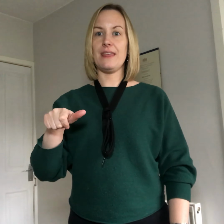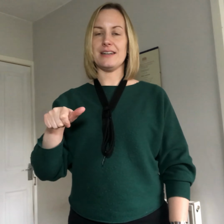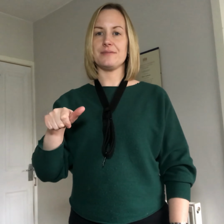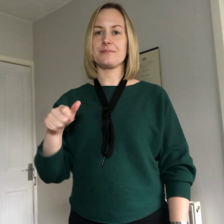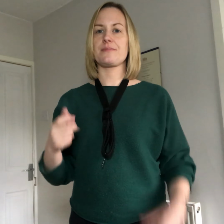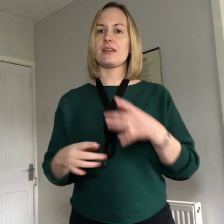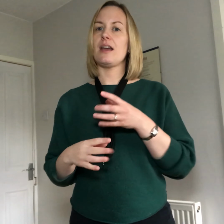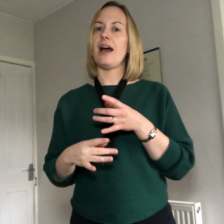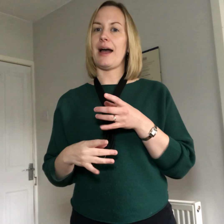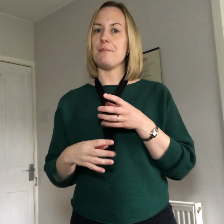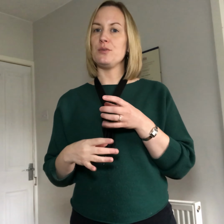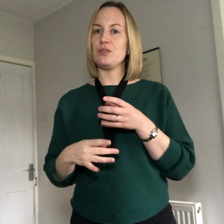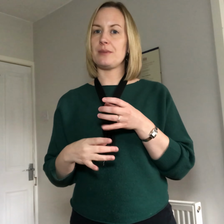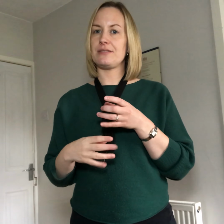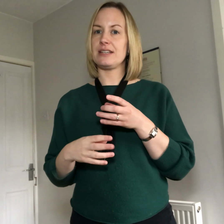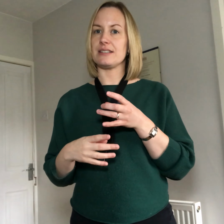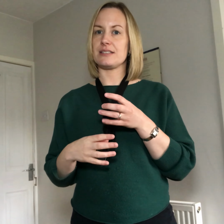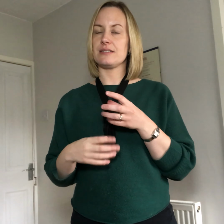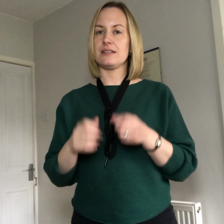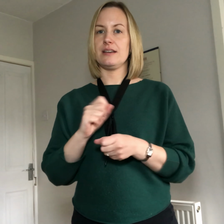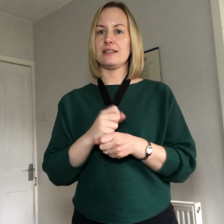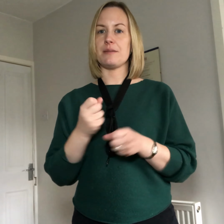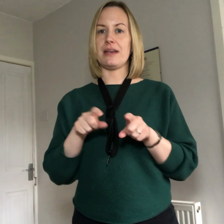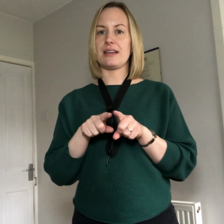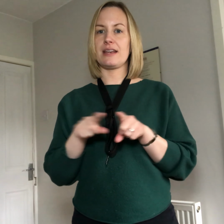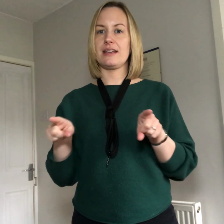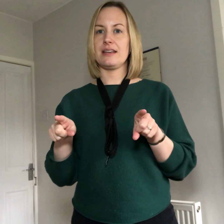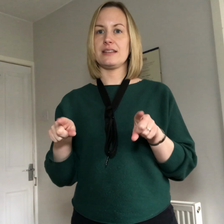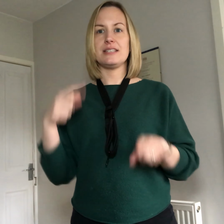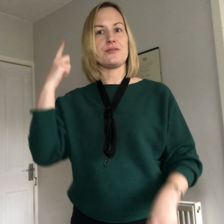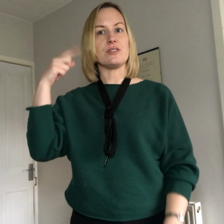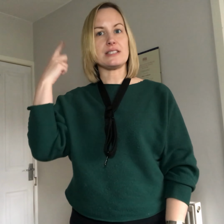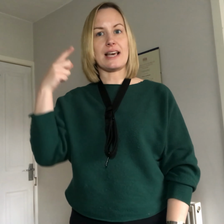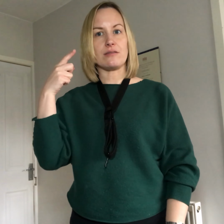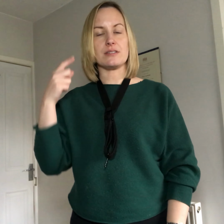Then, I moved my fingers to make different sounds.